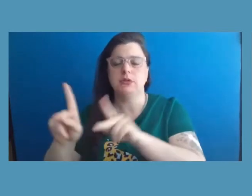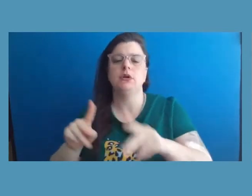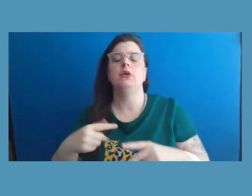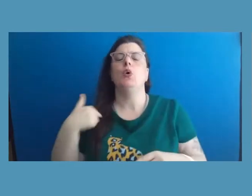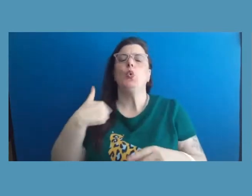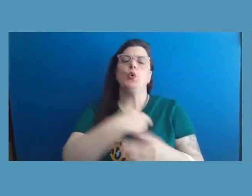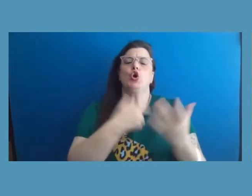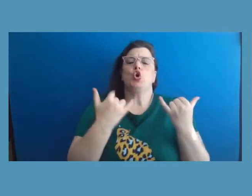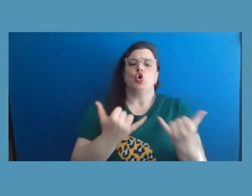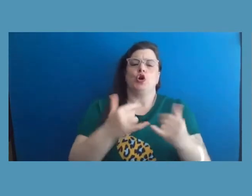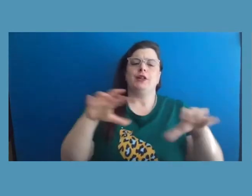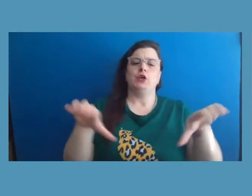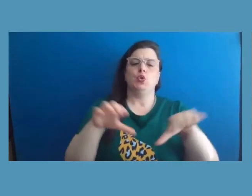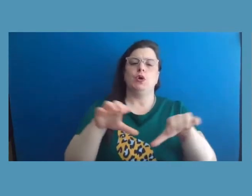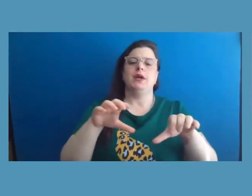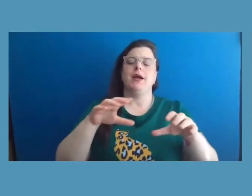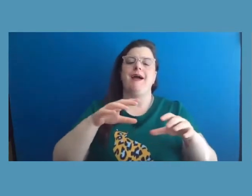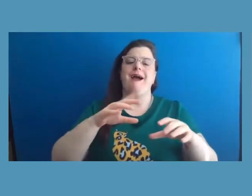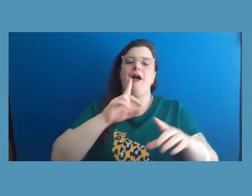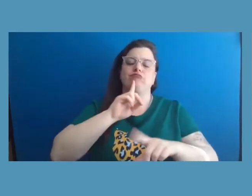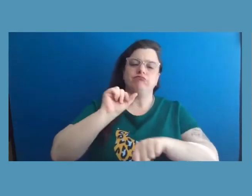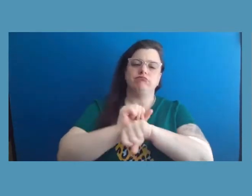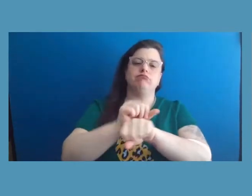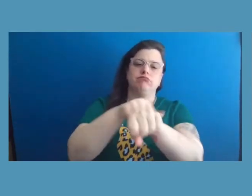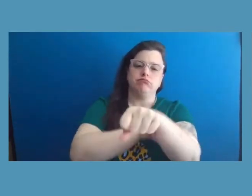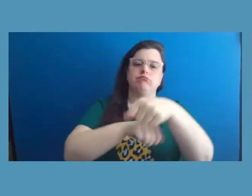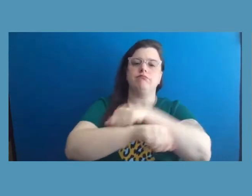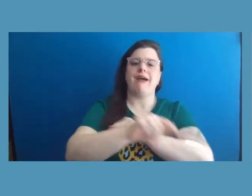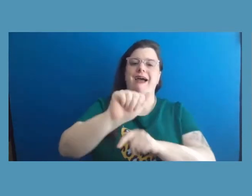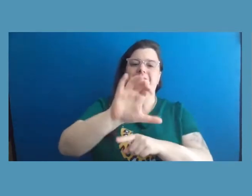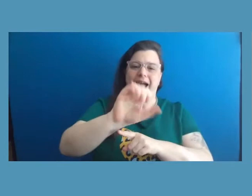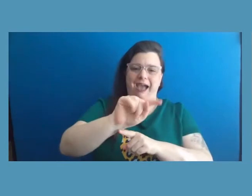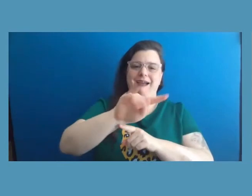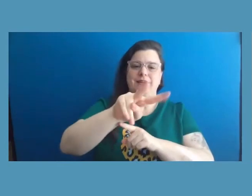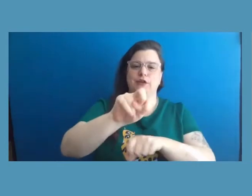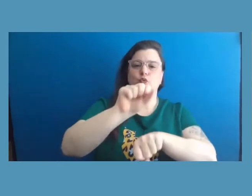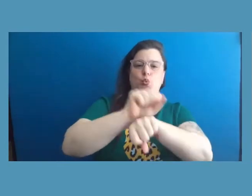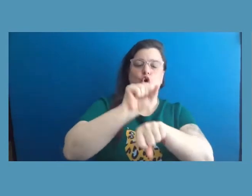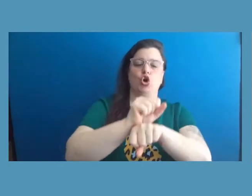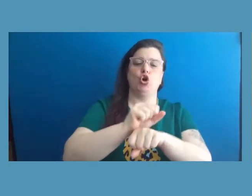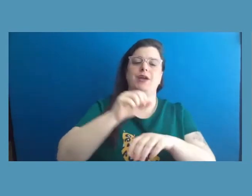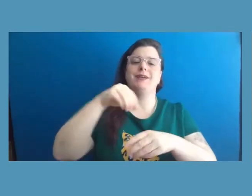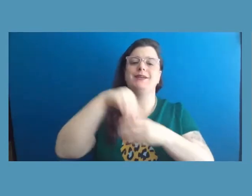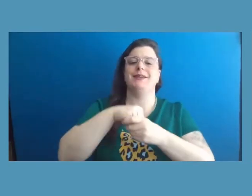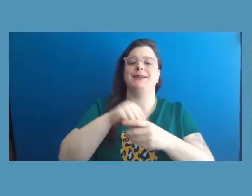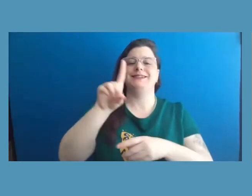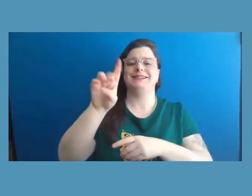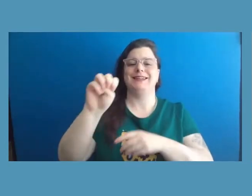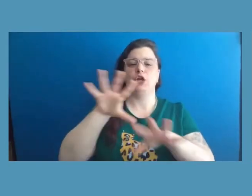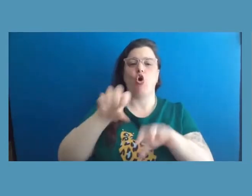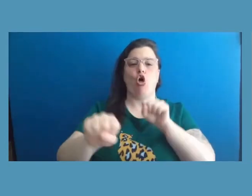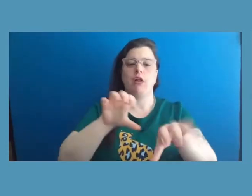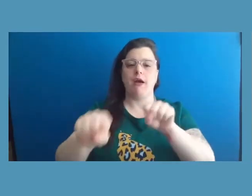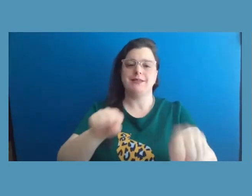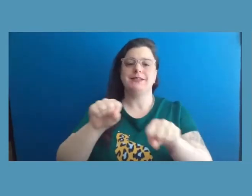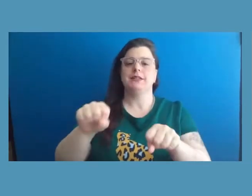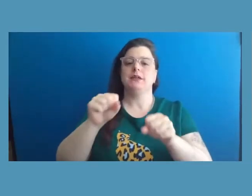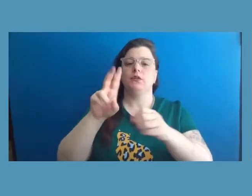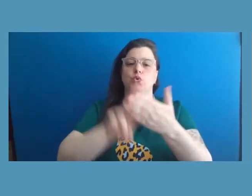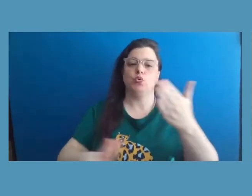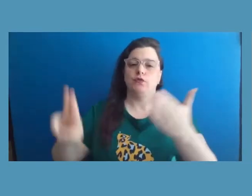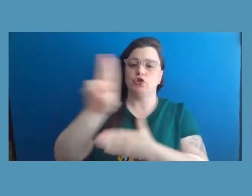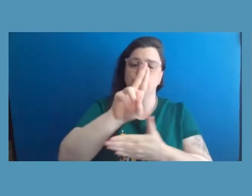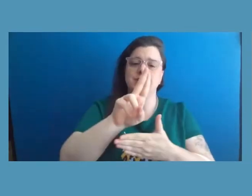those indigenous people we currently are using their space. And we are currently doing active